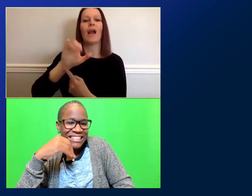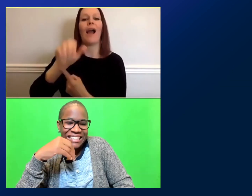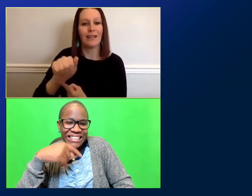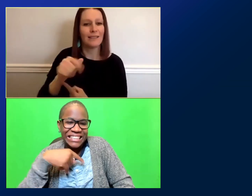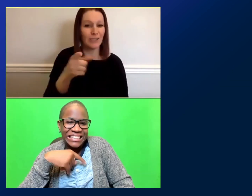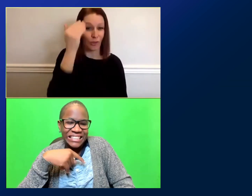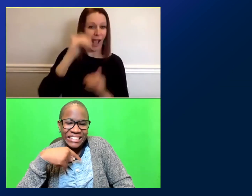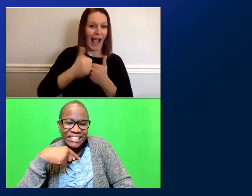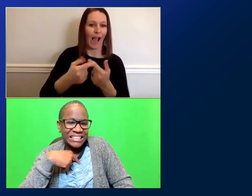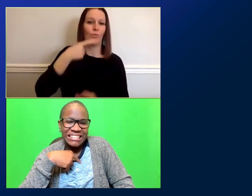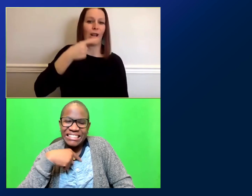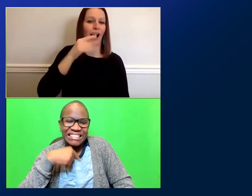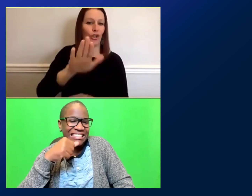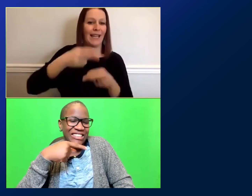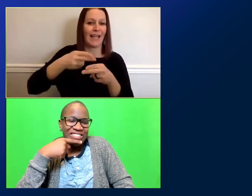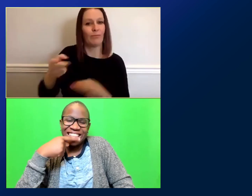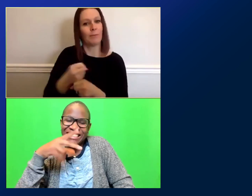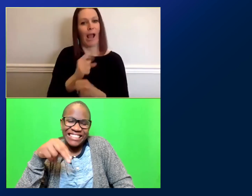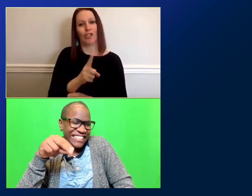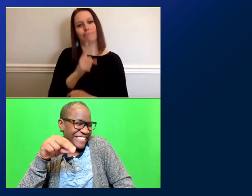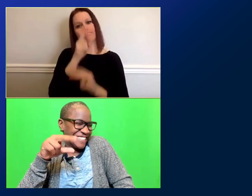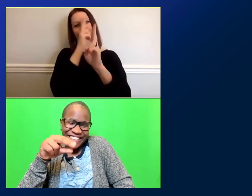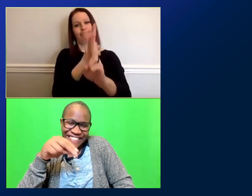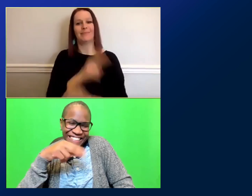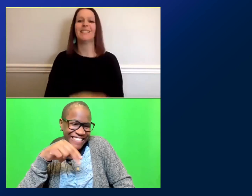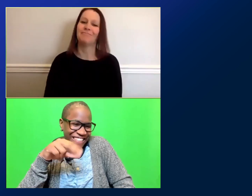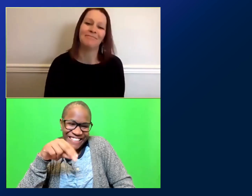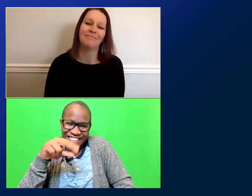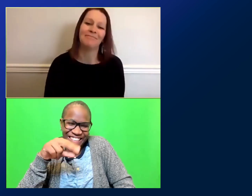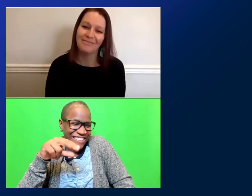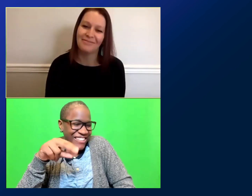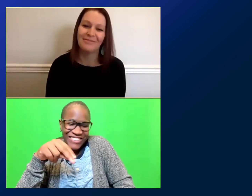pronounce your name yeah i'm not hearing so i wouldn't be able to answer that question